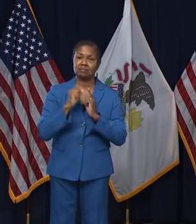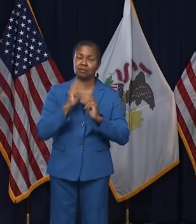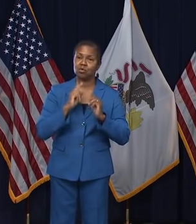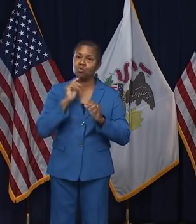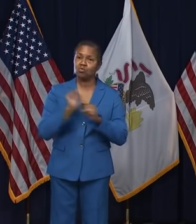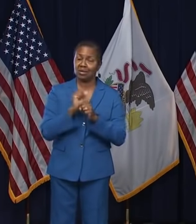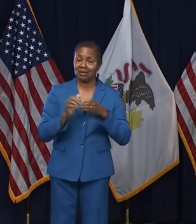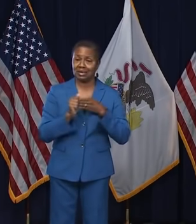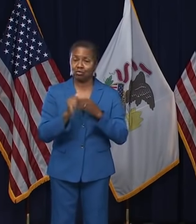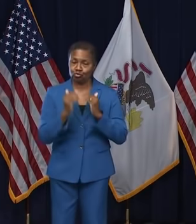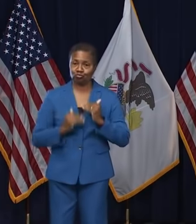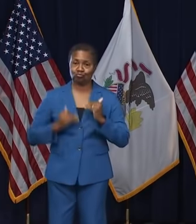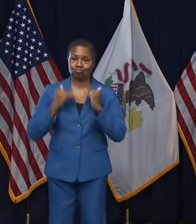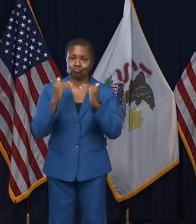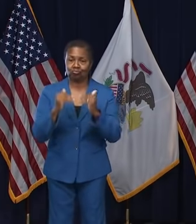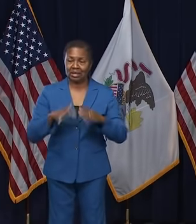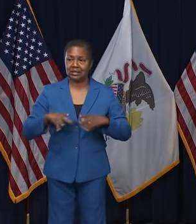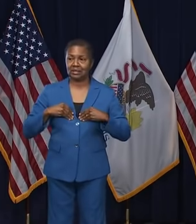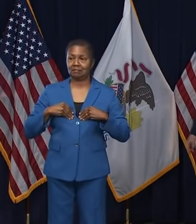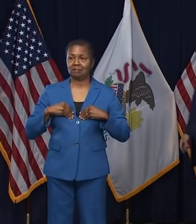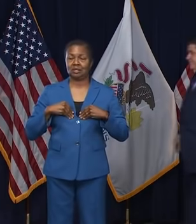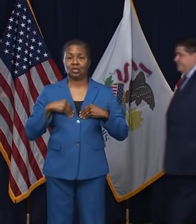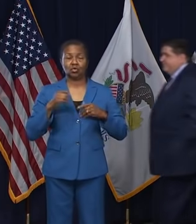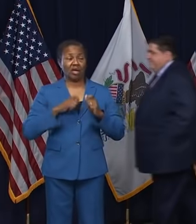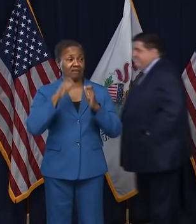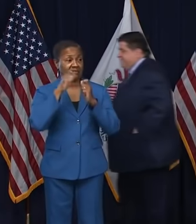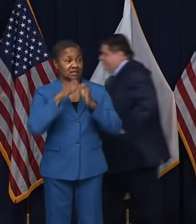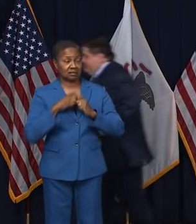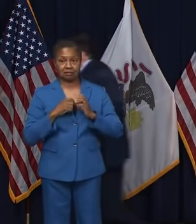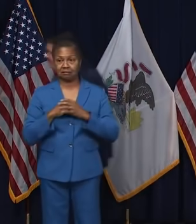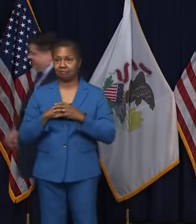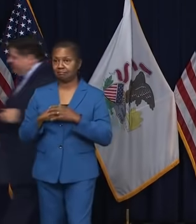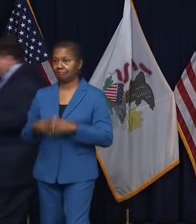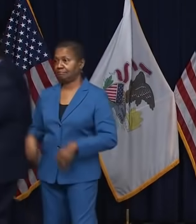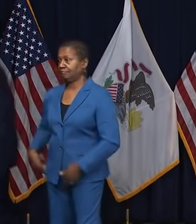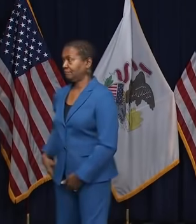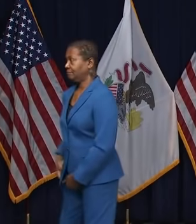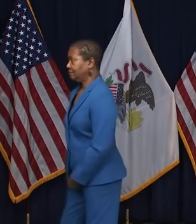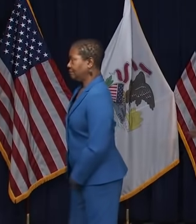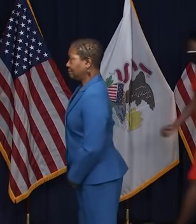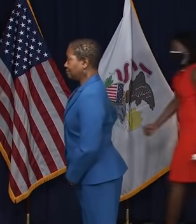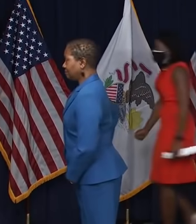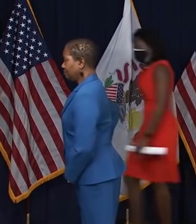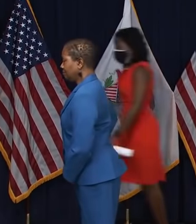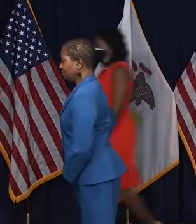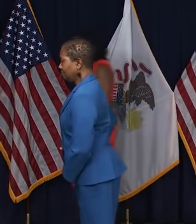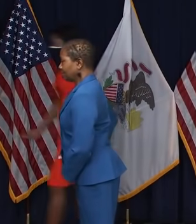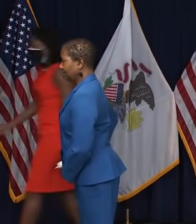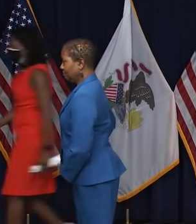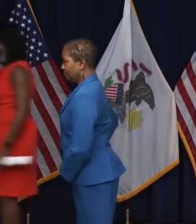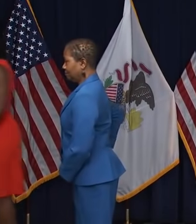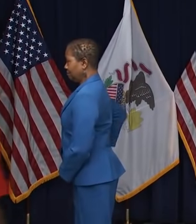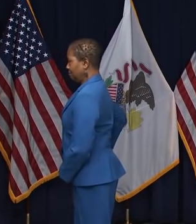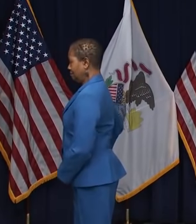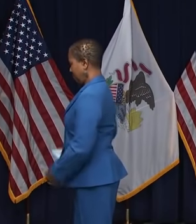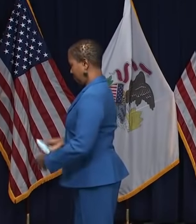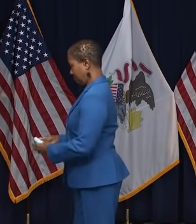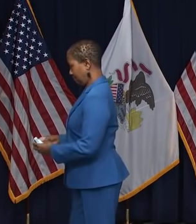crisis- it takes real leaders to step. Up and- right thanks everyone. Thank you Making this